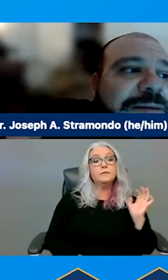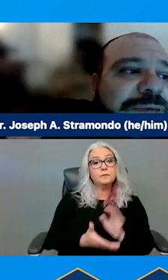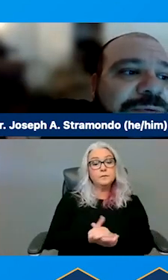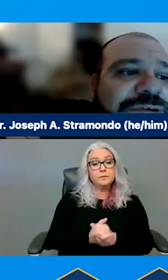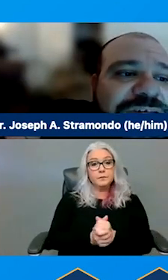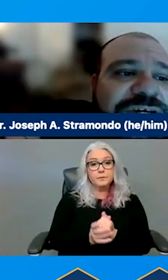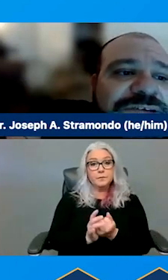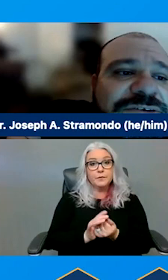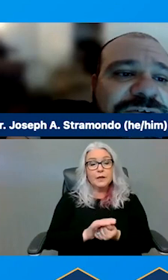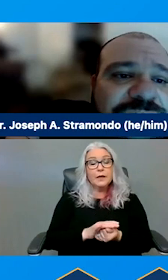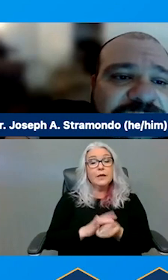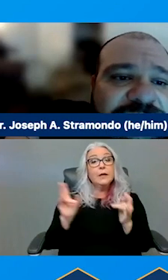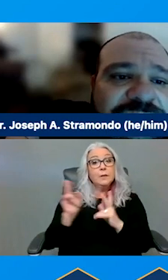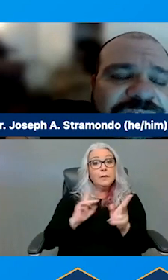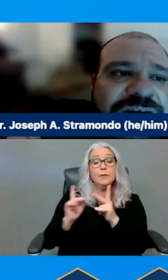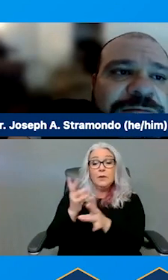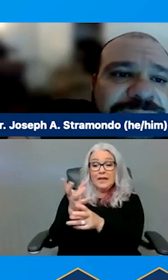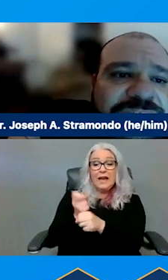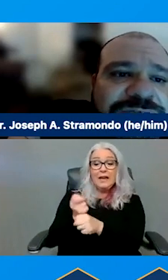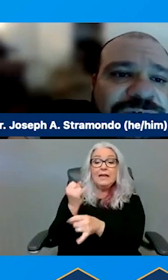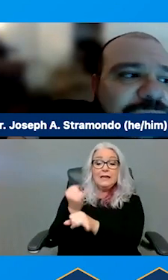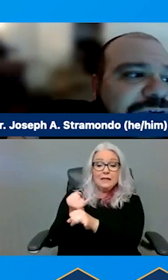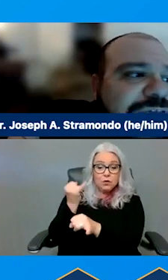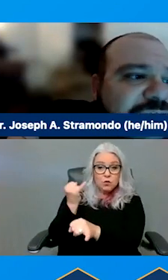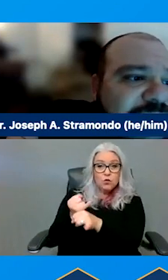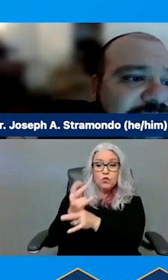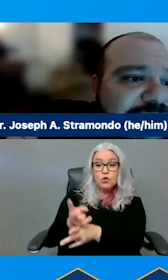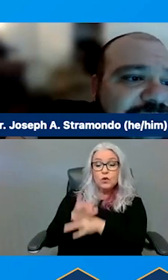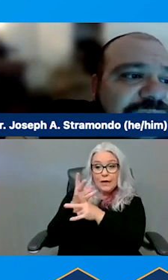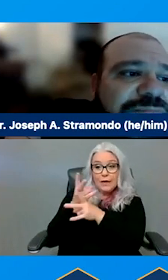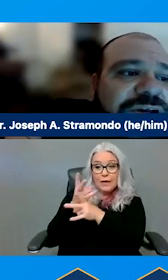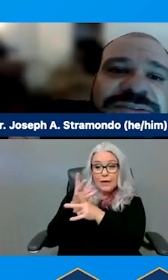that people receiving institutional care are made vulnerable to the virus because